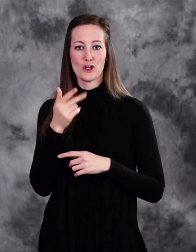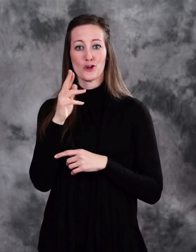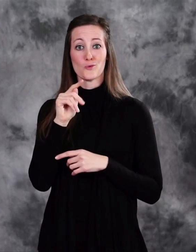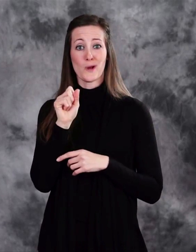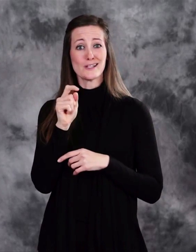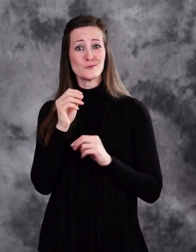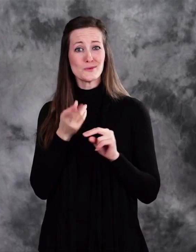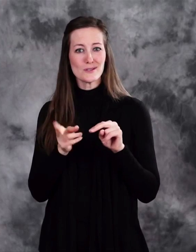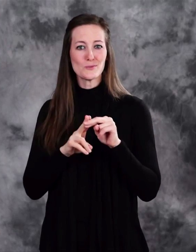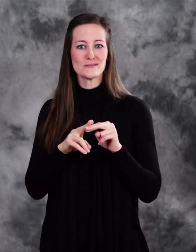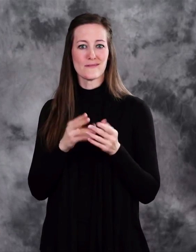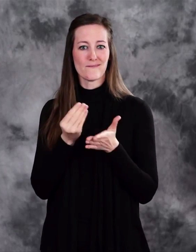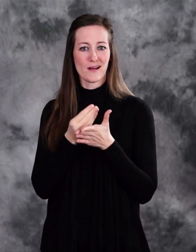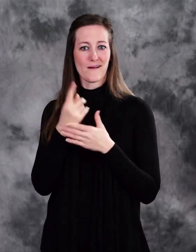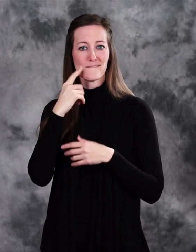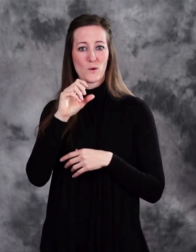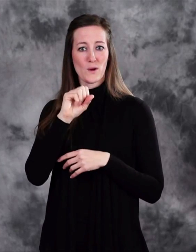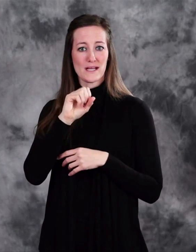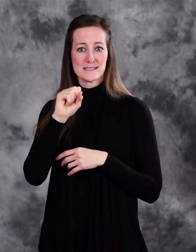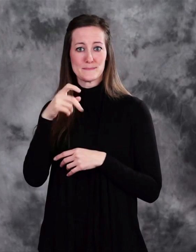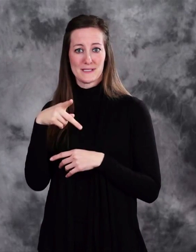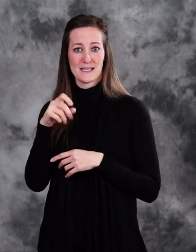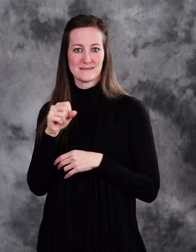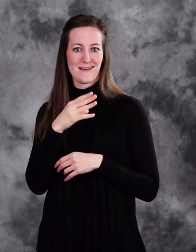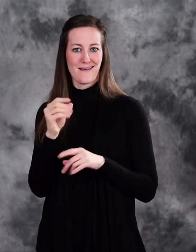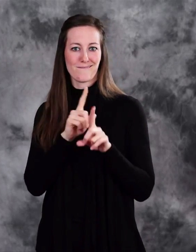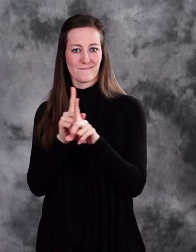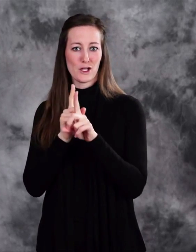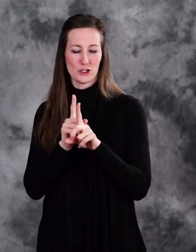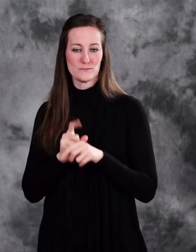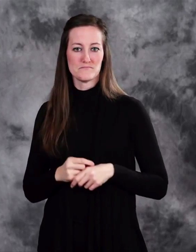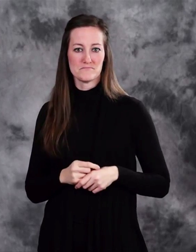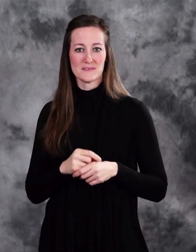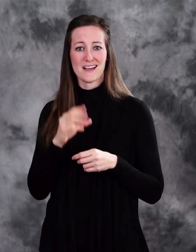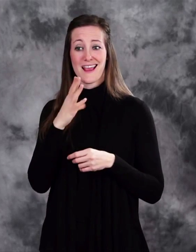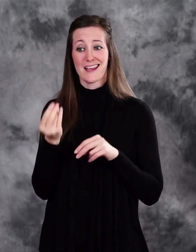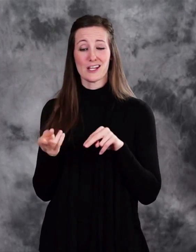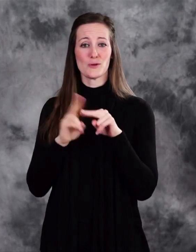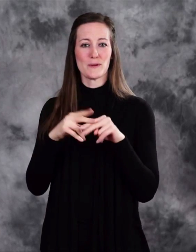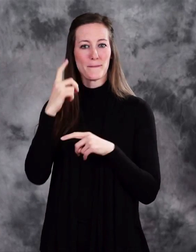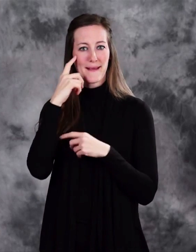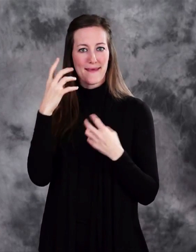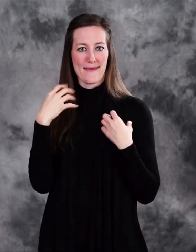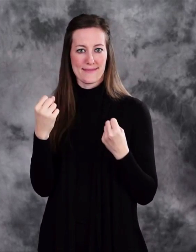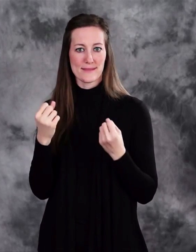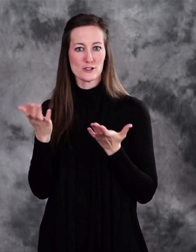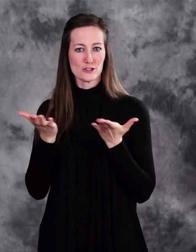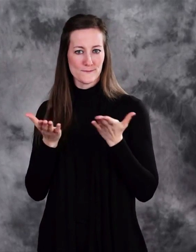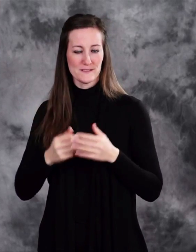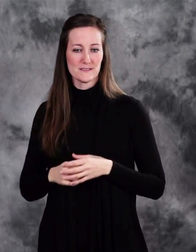grants to Increase Funds for SSPs and Interveners, and increase Mental Health Services